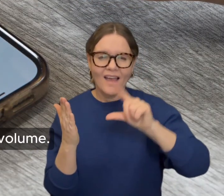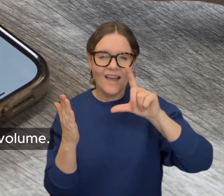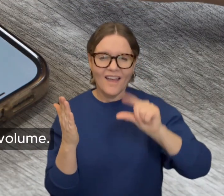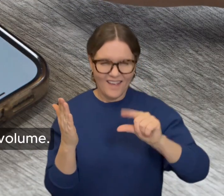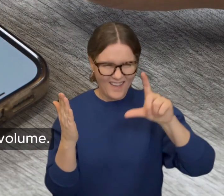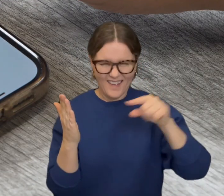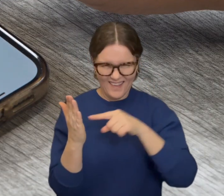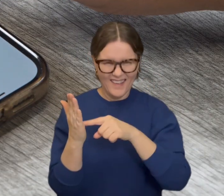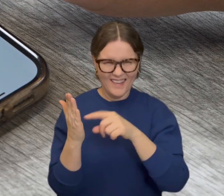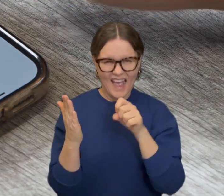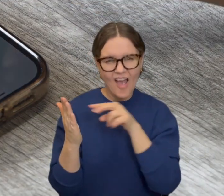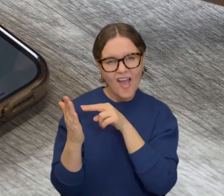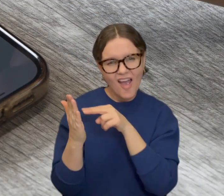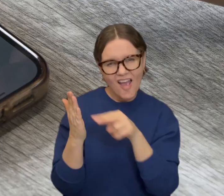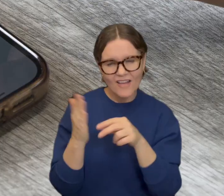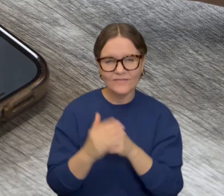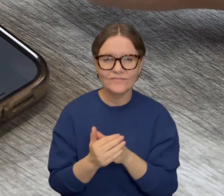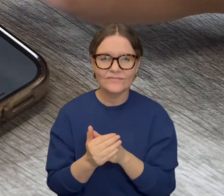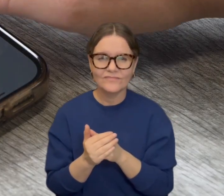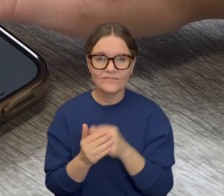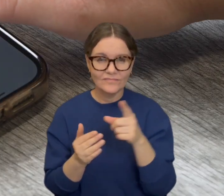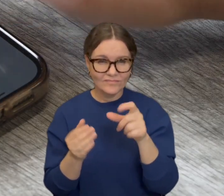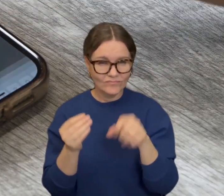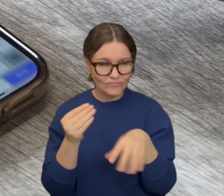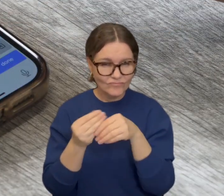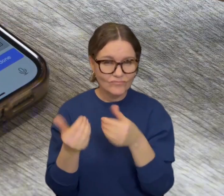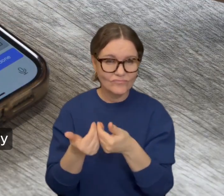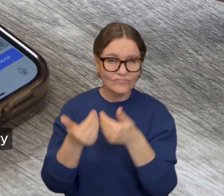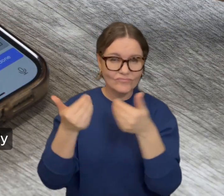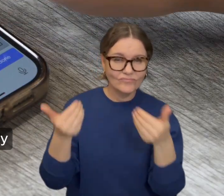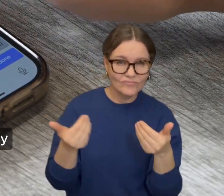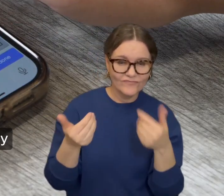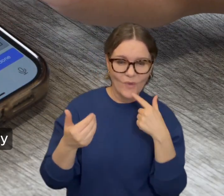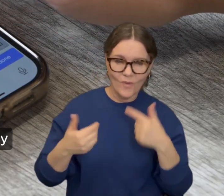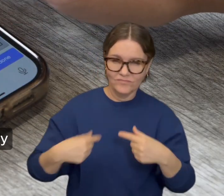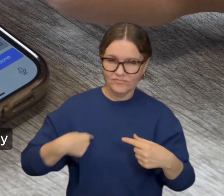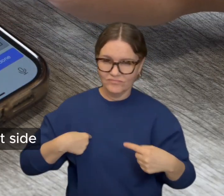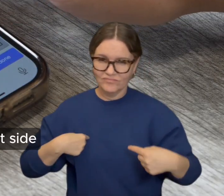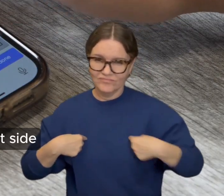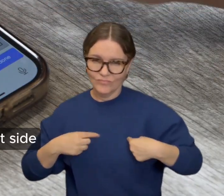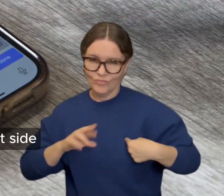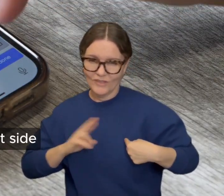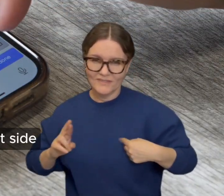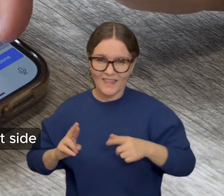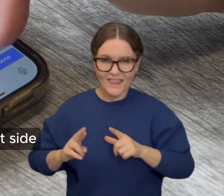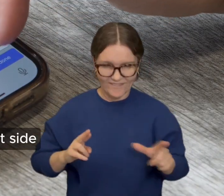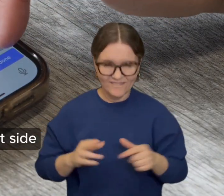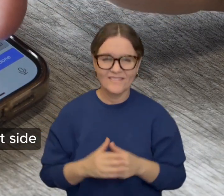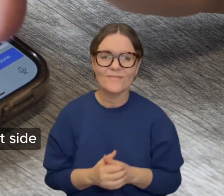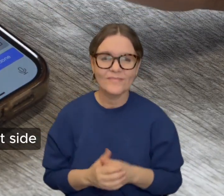volume you can add it separately for both the right and the left